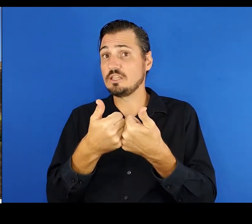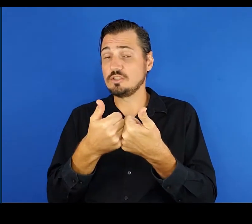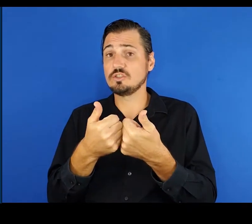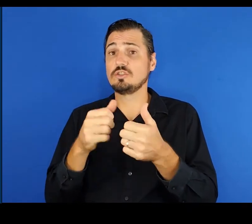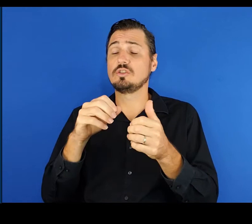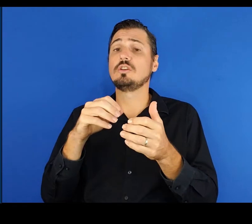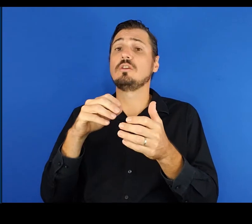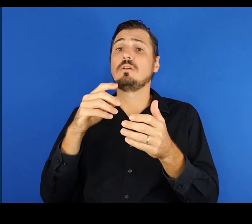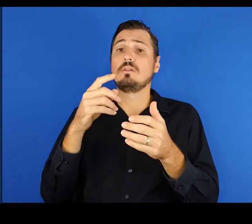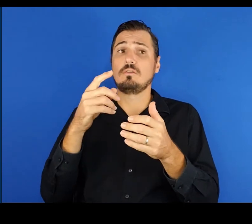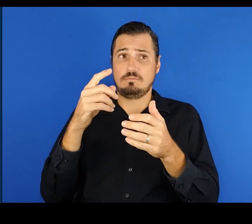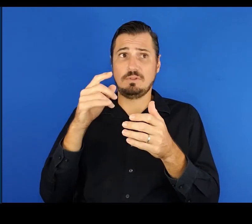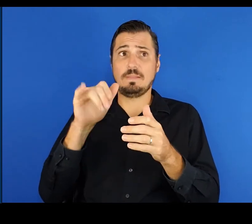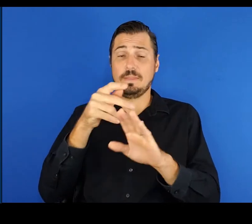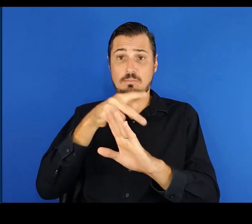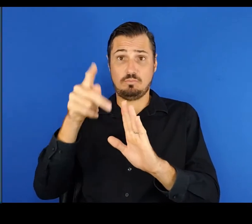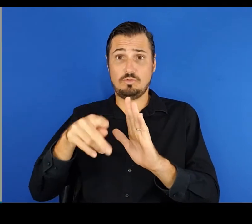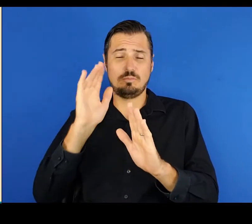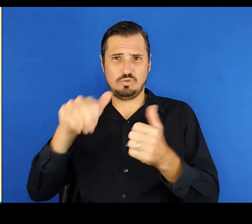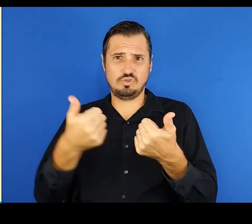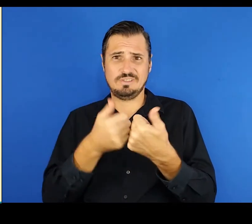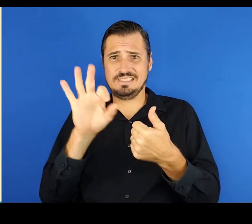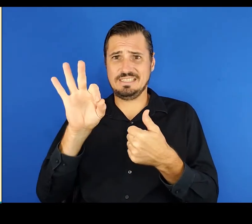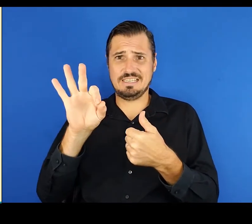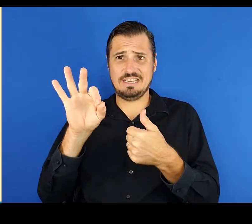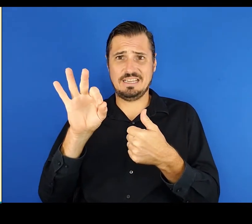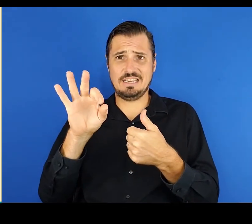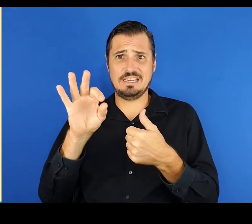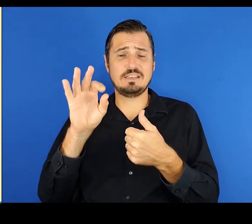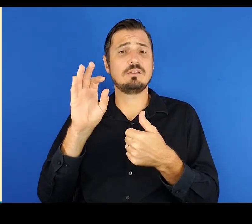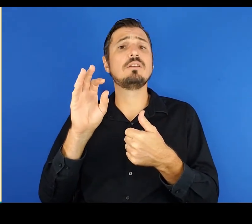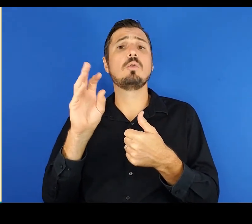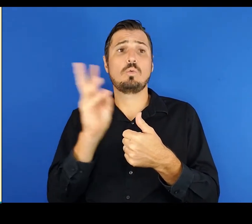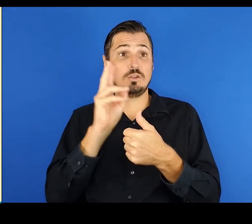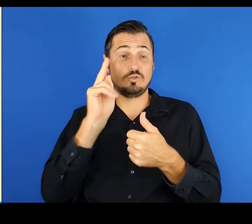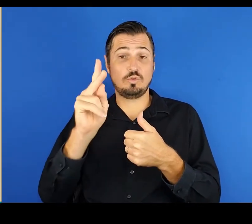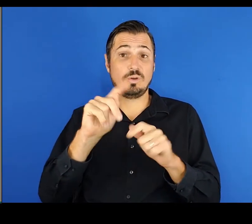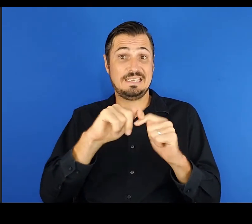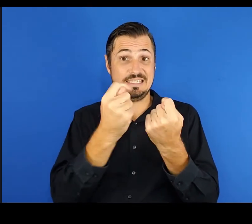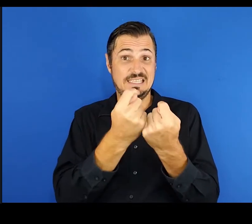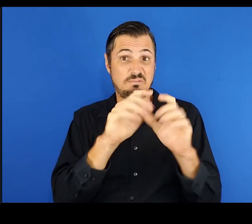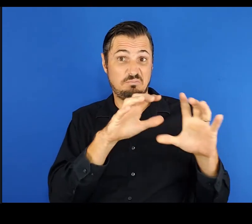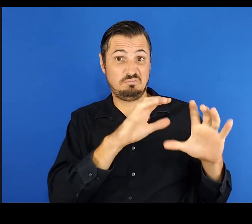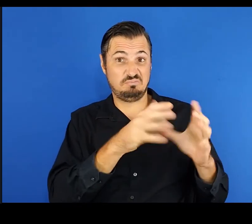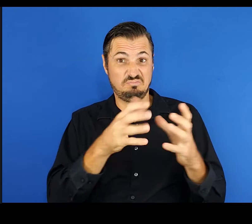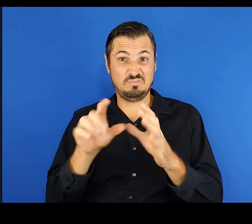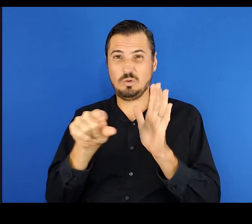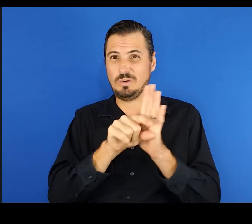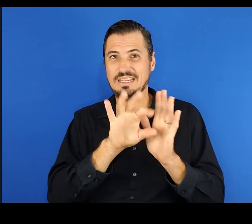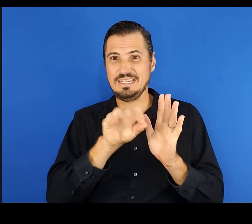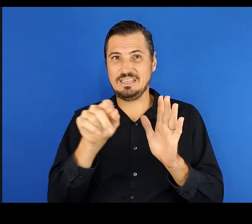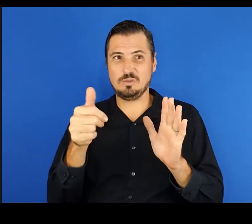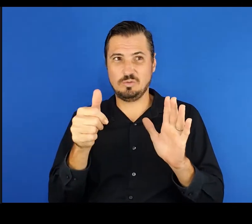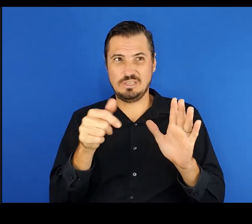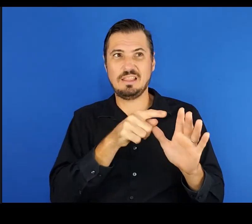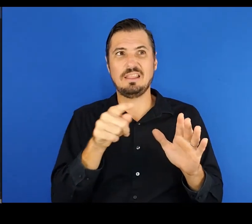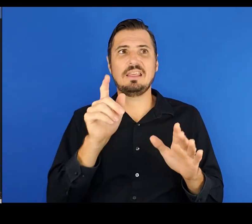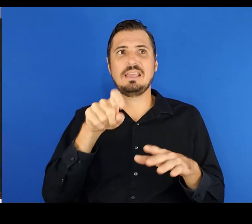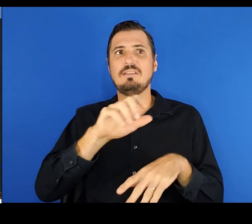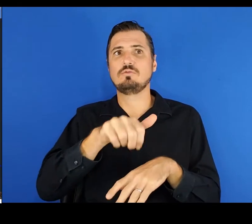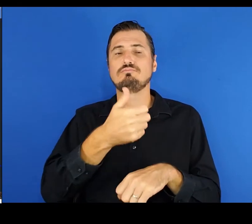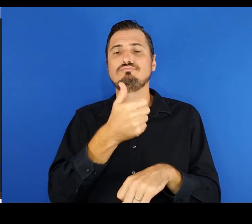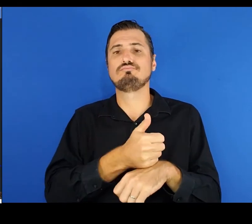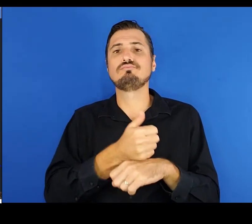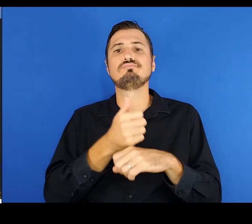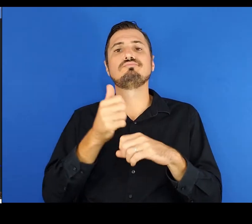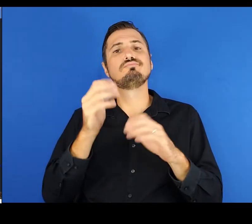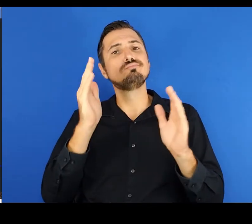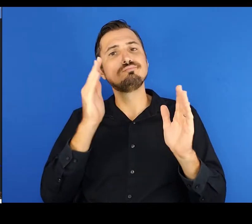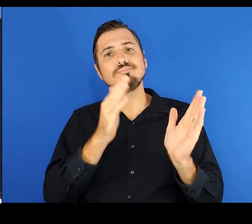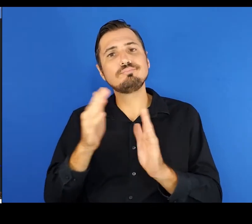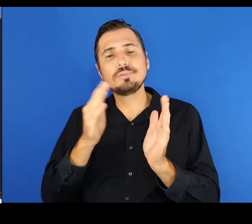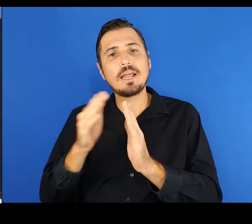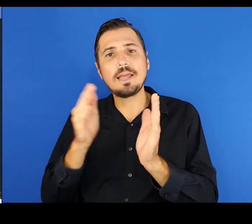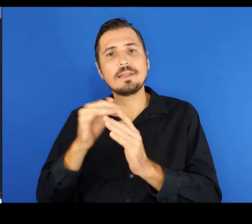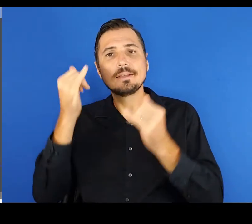The program challenged 9 West Kauai student teams in grades 9 and 10 to develop conceptual plans for the county’s Waimea 400 site